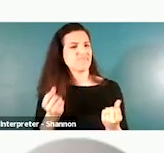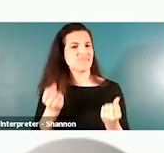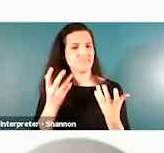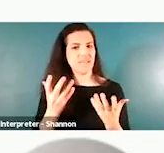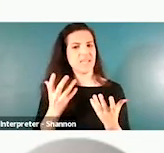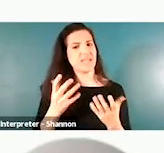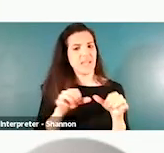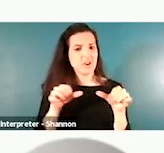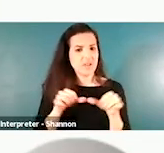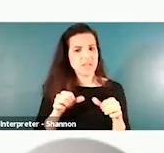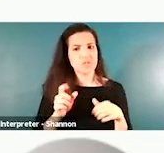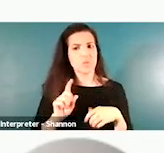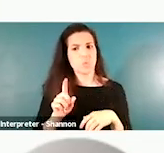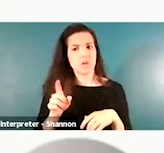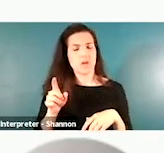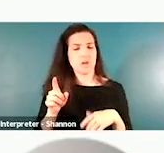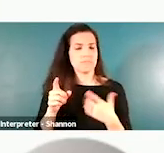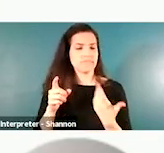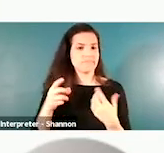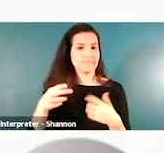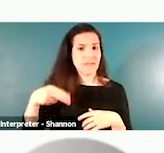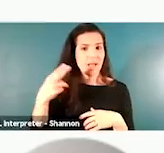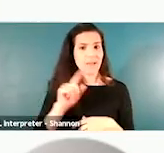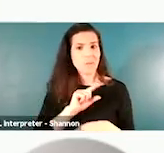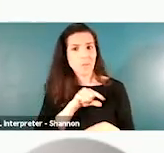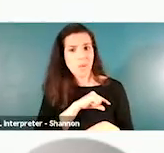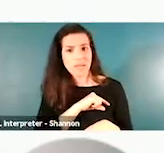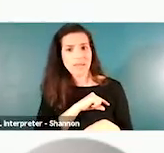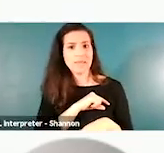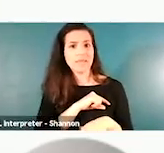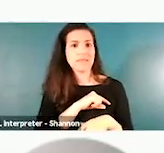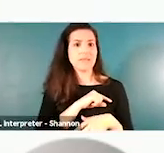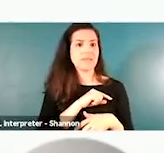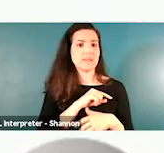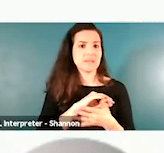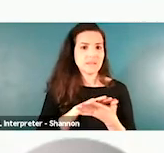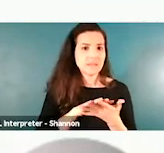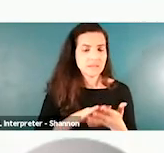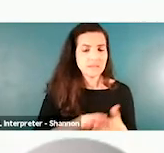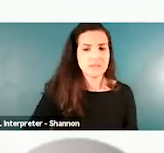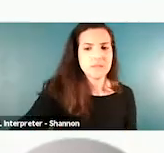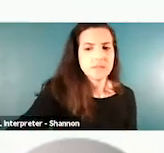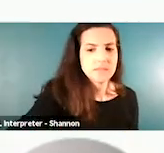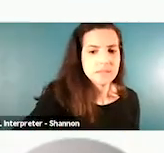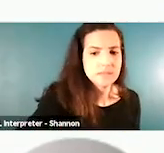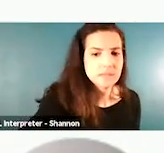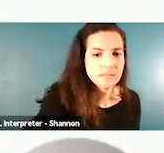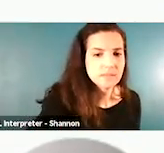daily high-quality cloud-free RGB photorealistic imagery is not available.